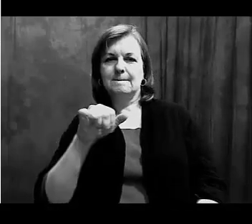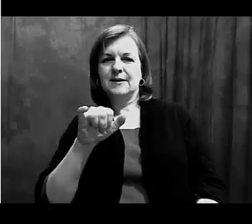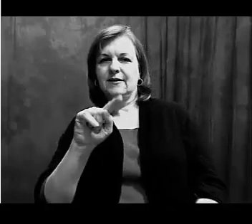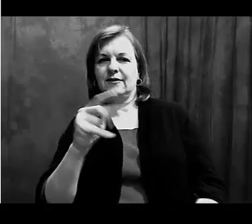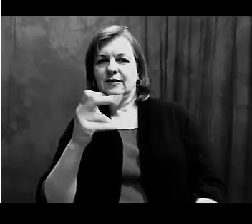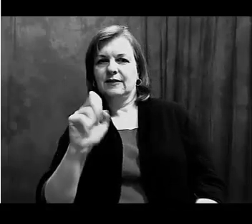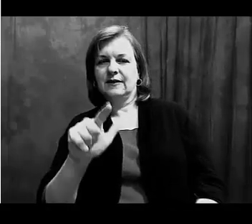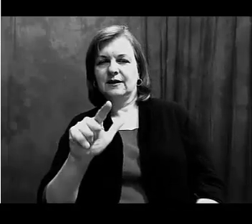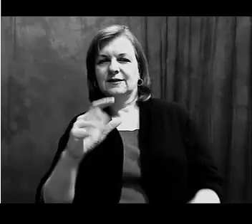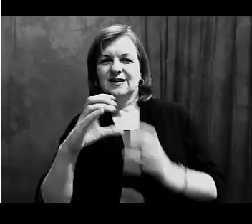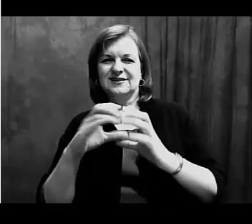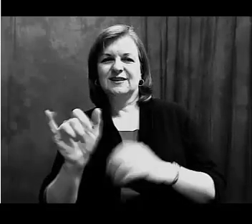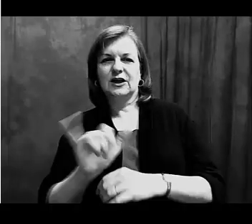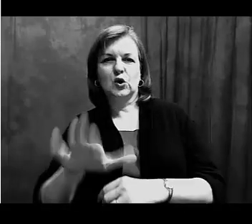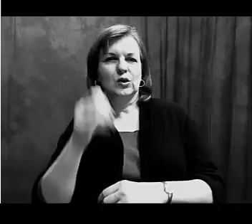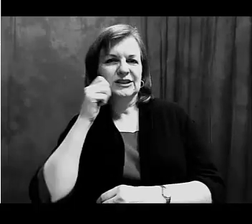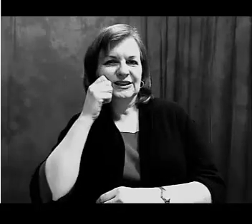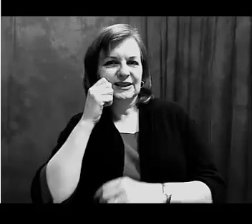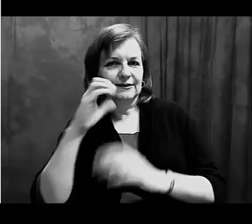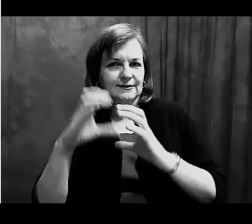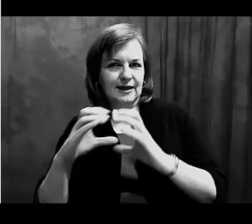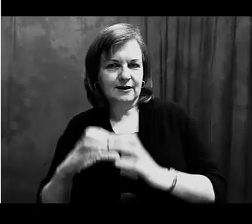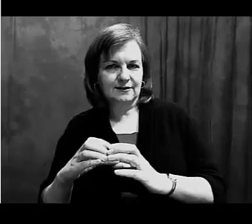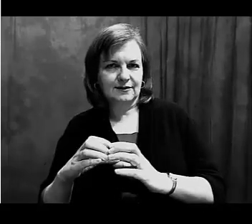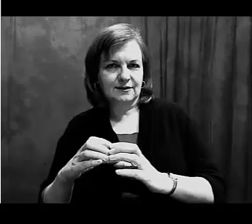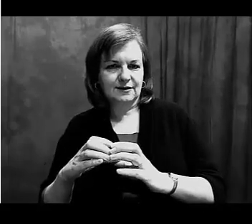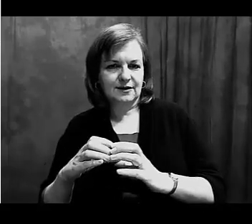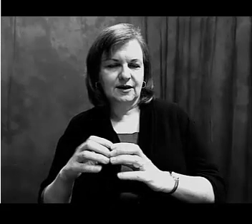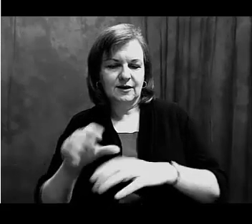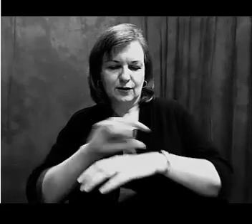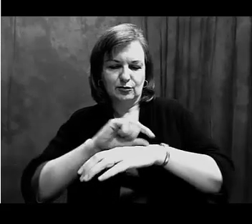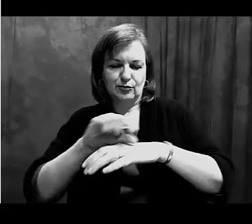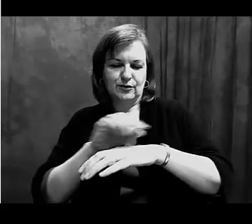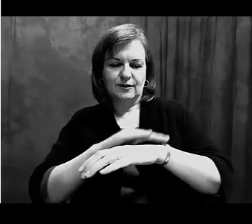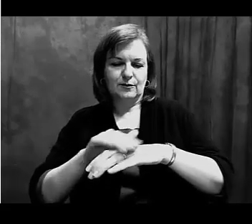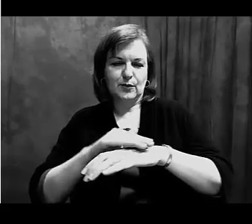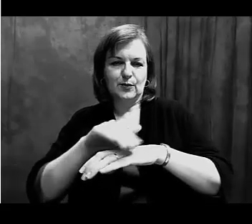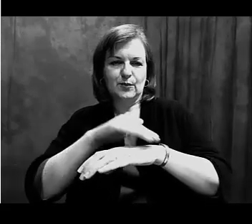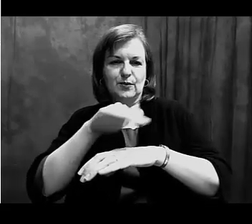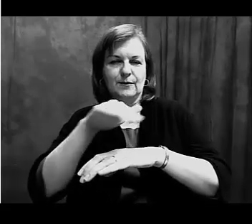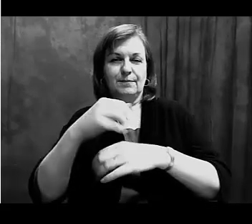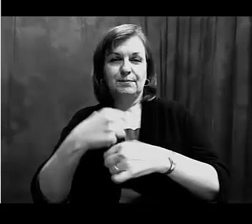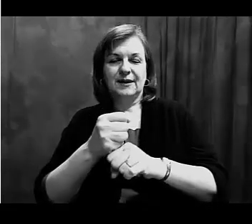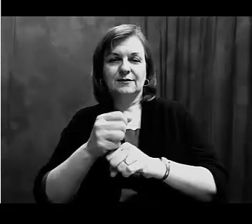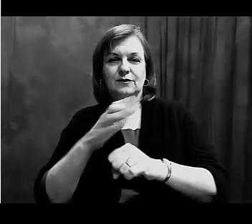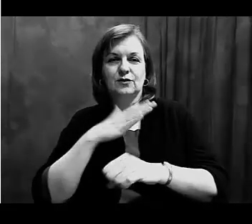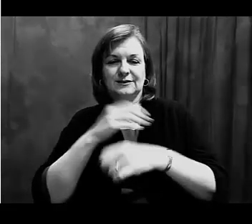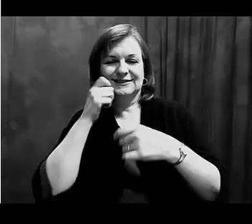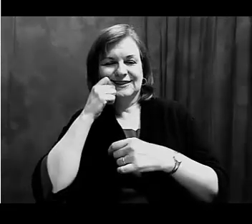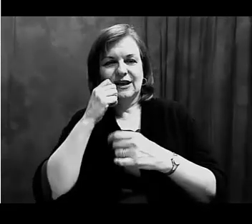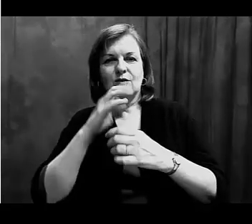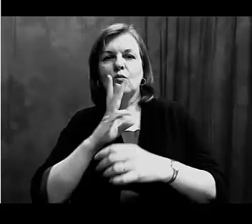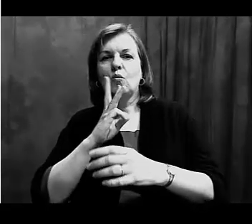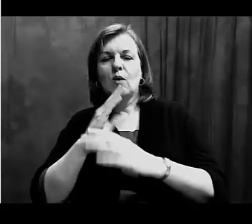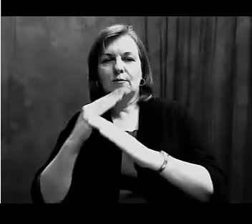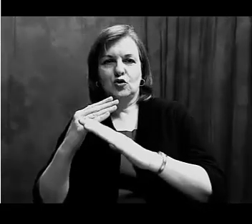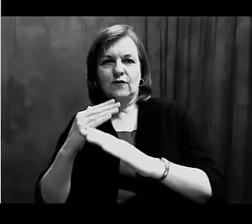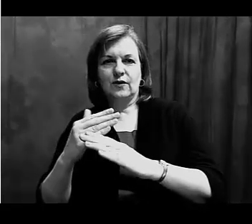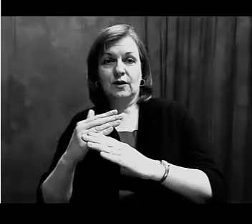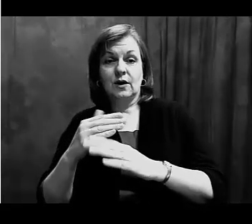epithelial cells are like your skin cells so essentially this waterproofs you!